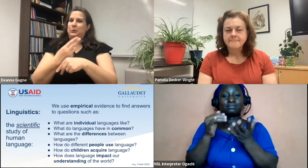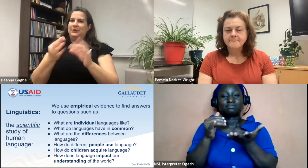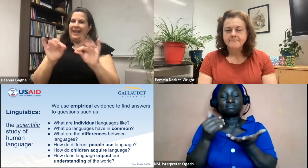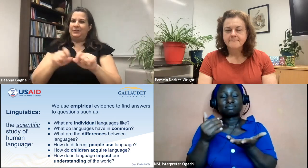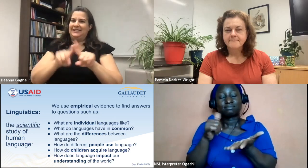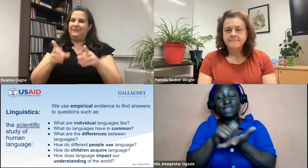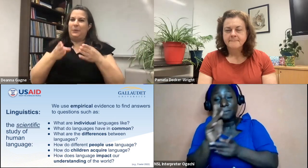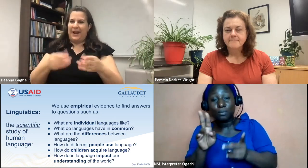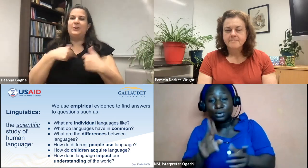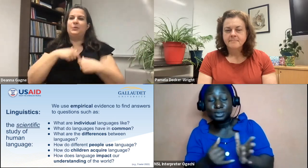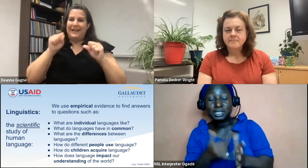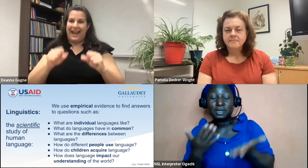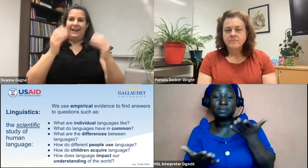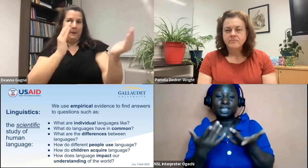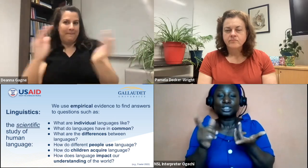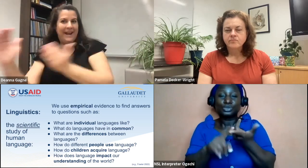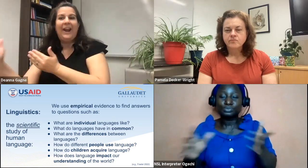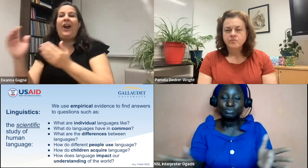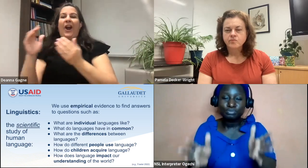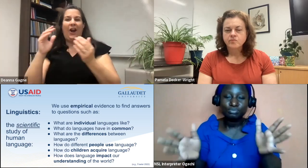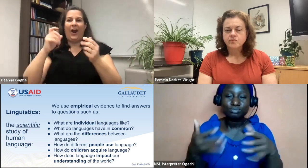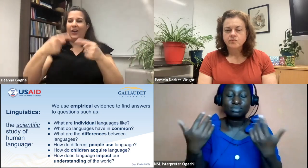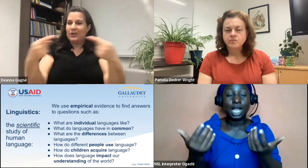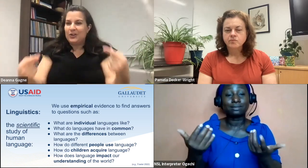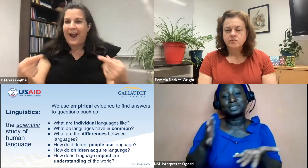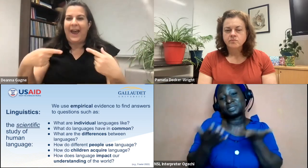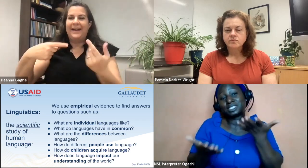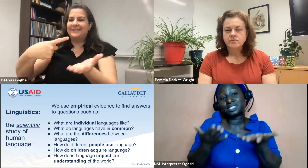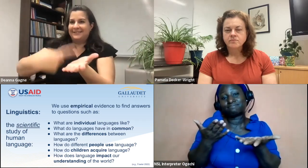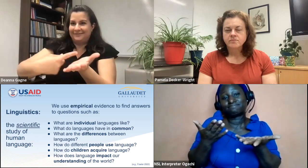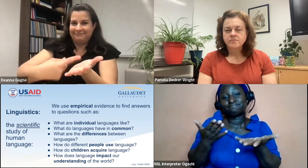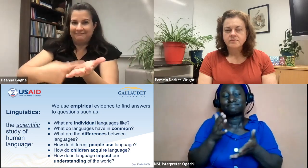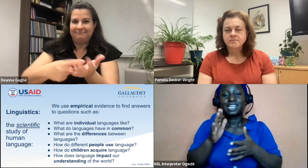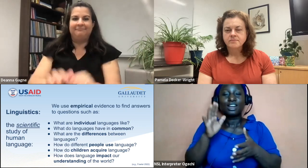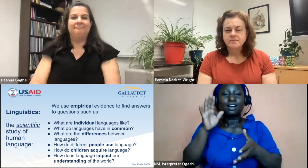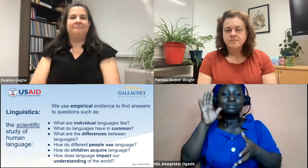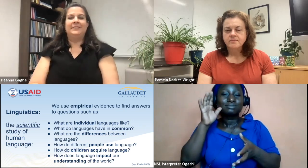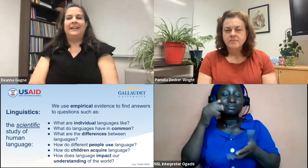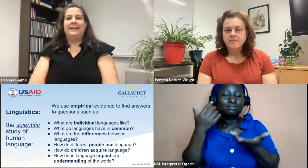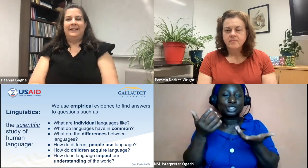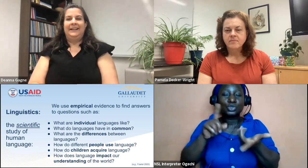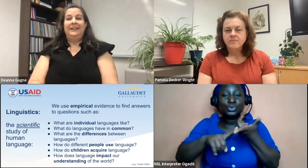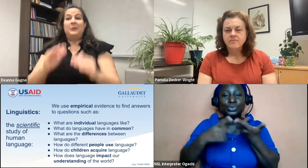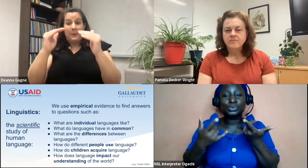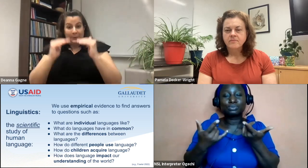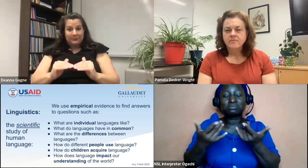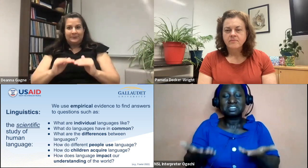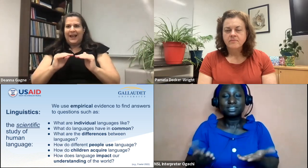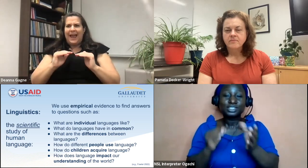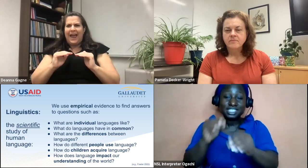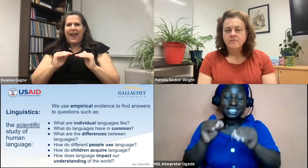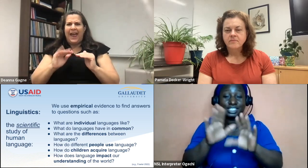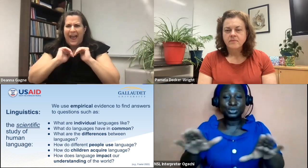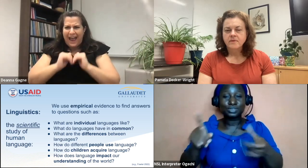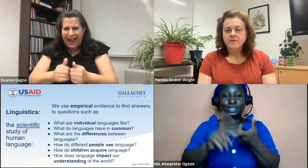All of these different ways that we use language. These are ways that we can compare and contrast languages. No.